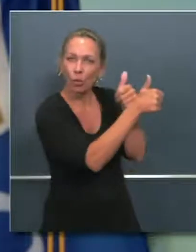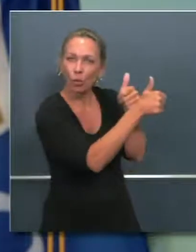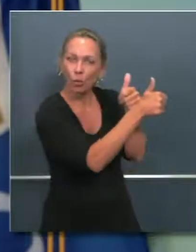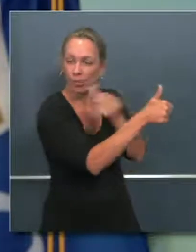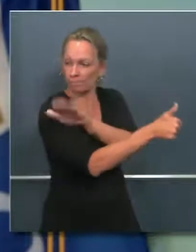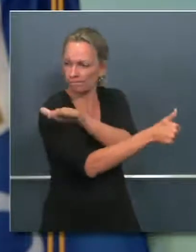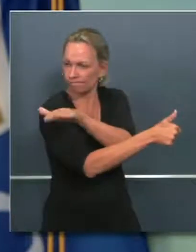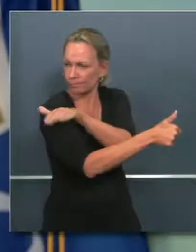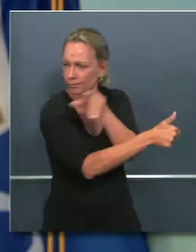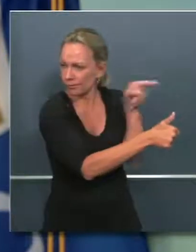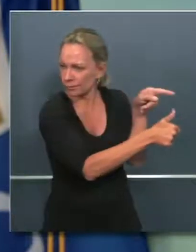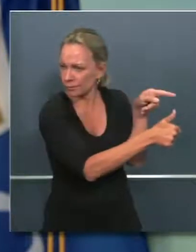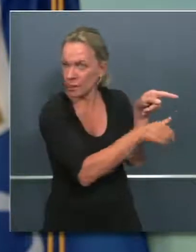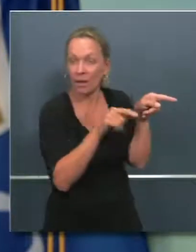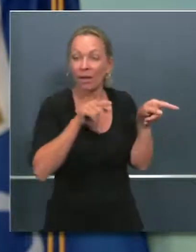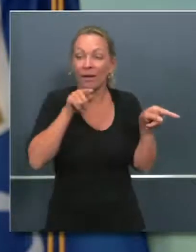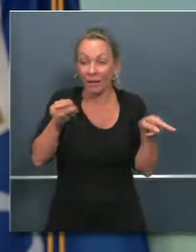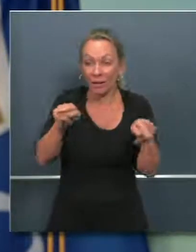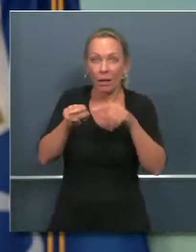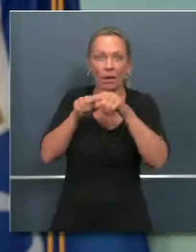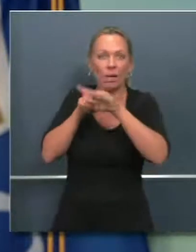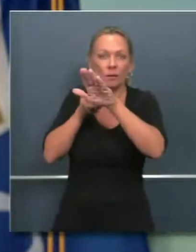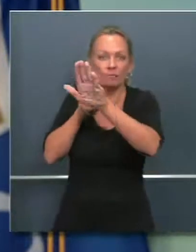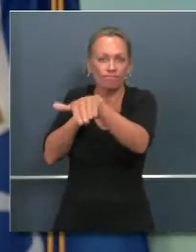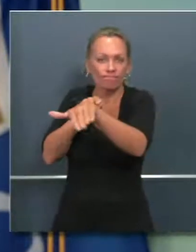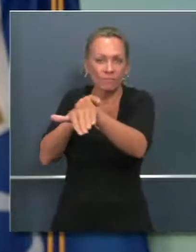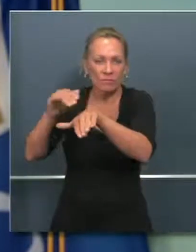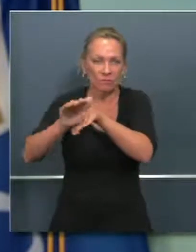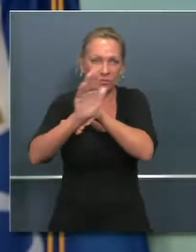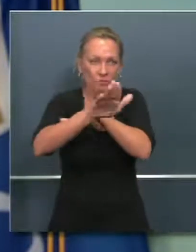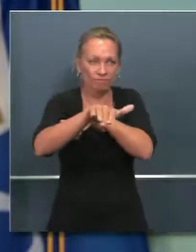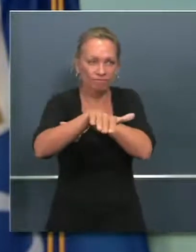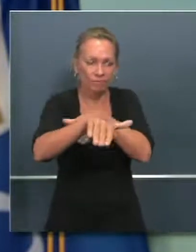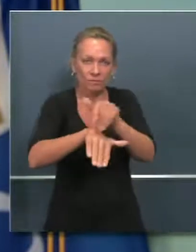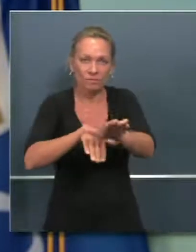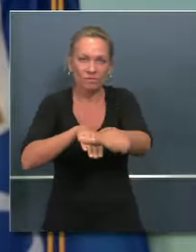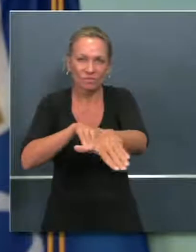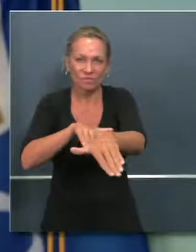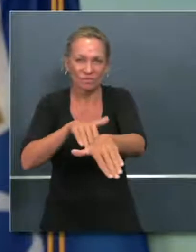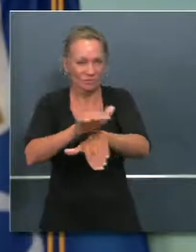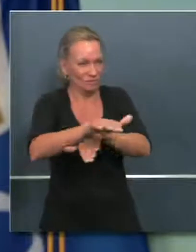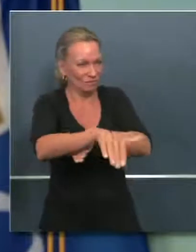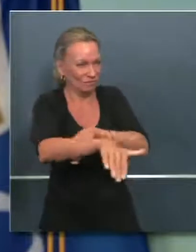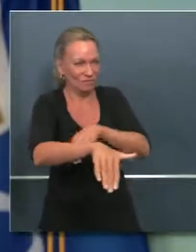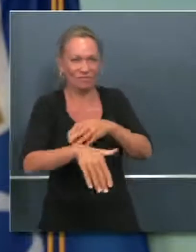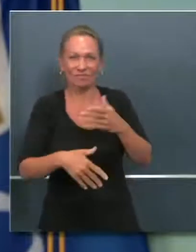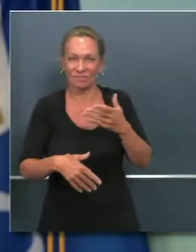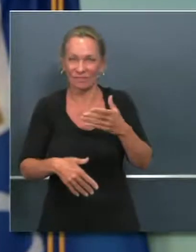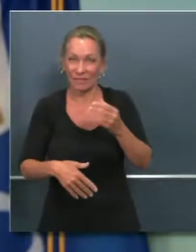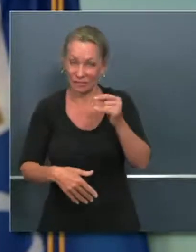inspire more enlightened health behavior enforcement behavior to help advantage the